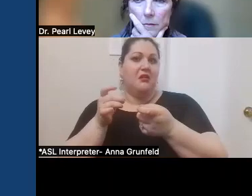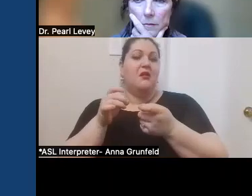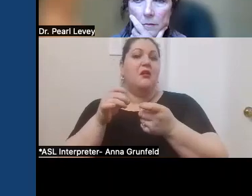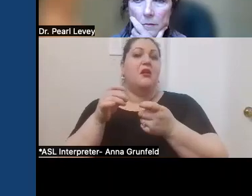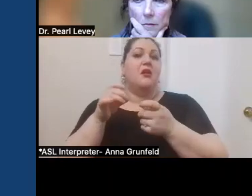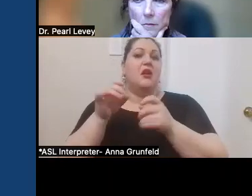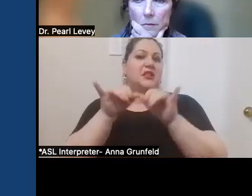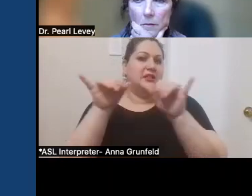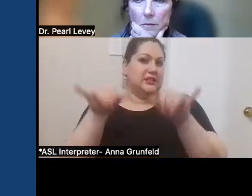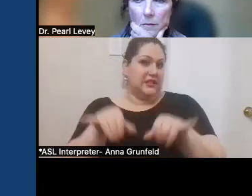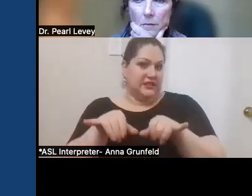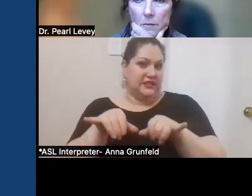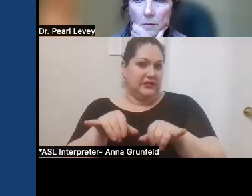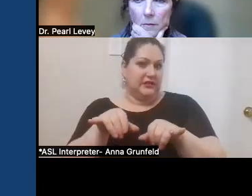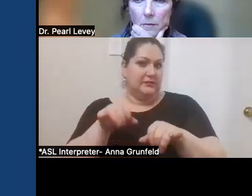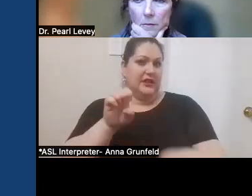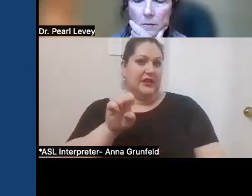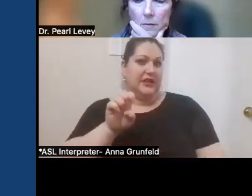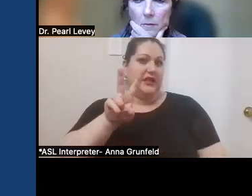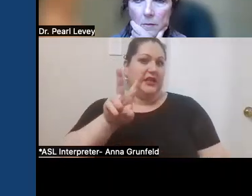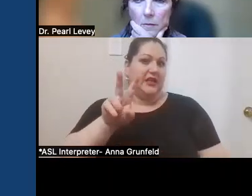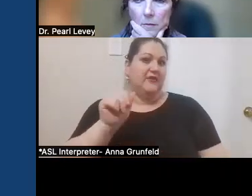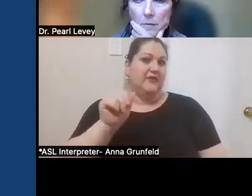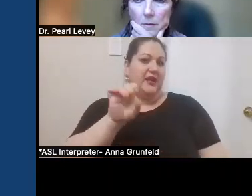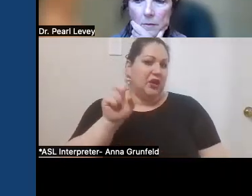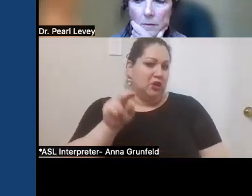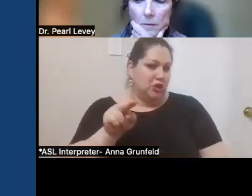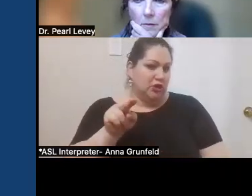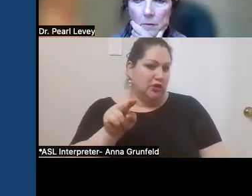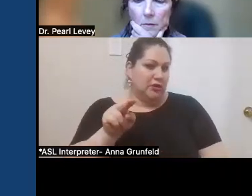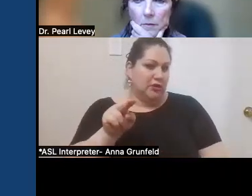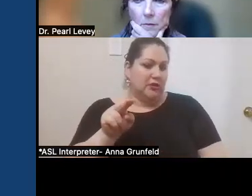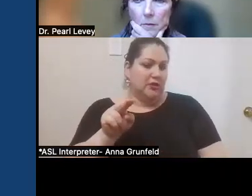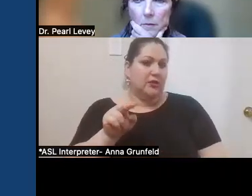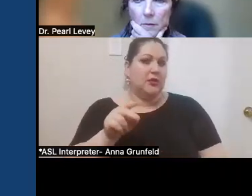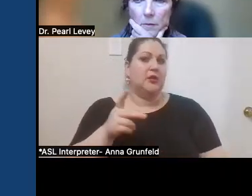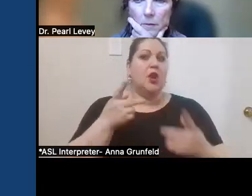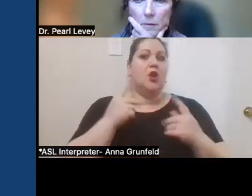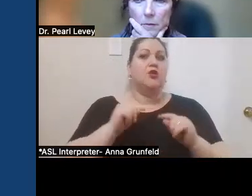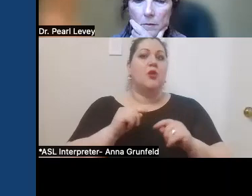It certainly doesn't happen often, but we've certainly had situations where it